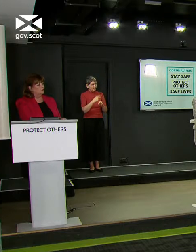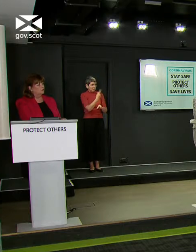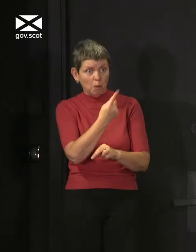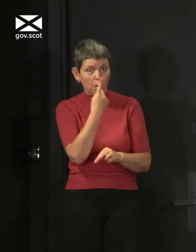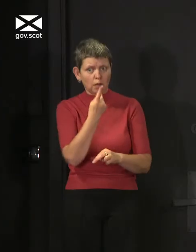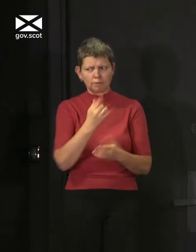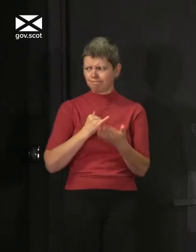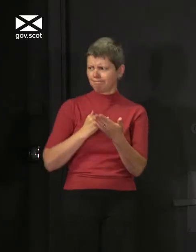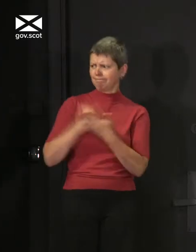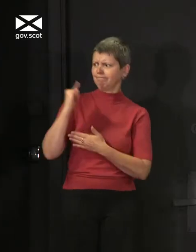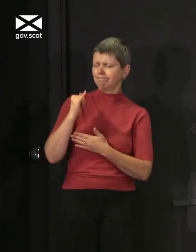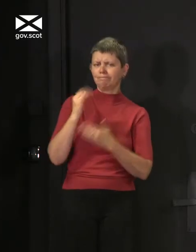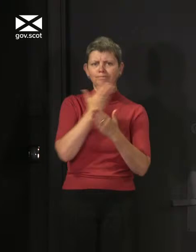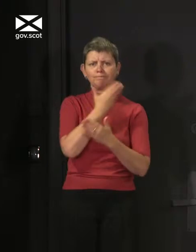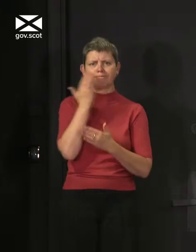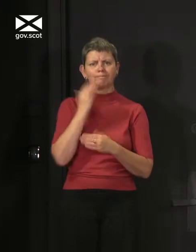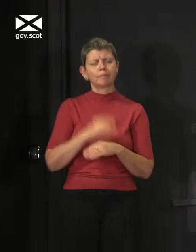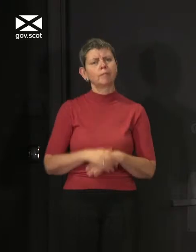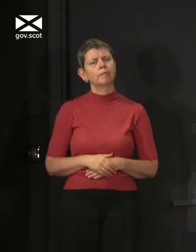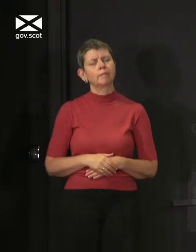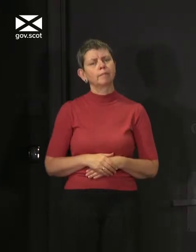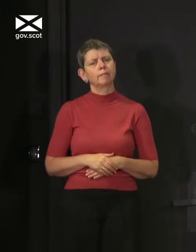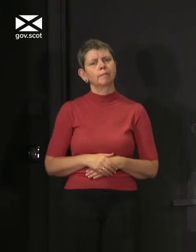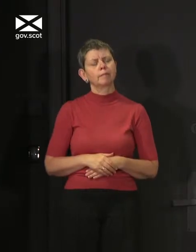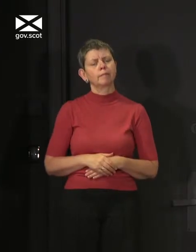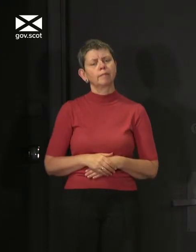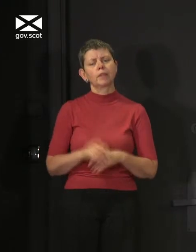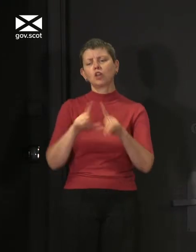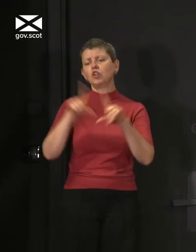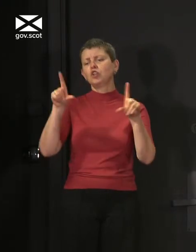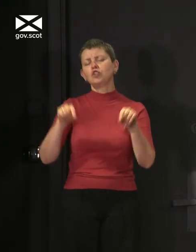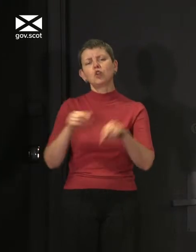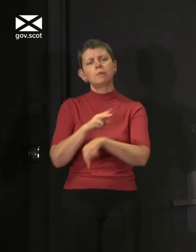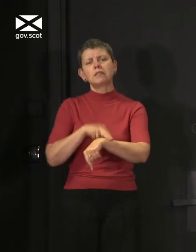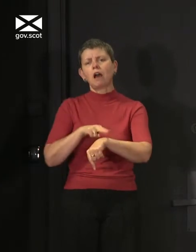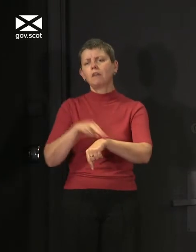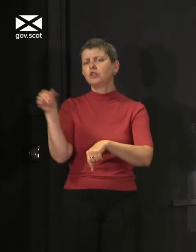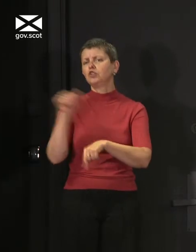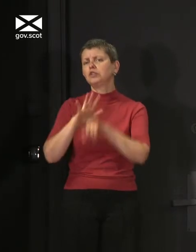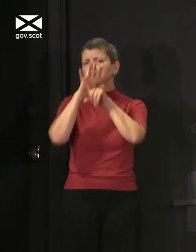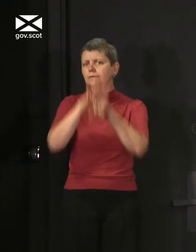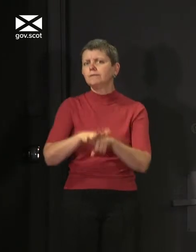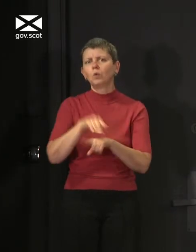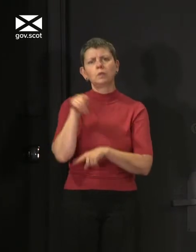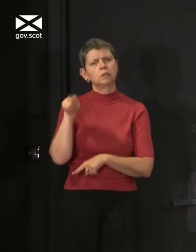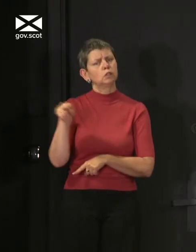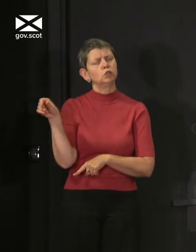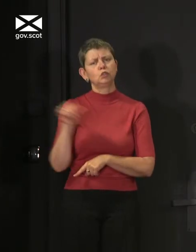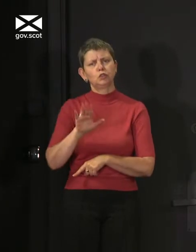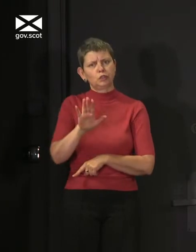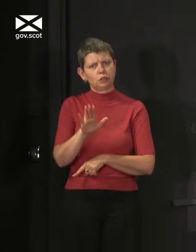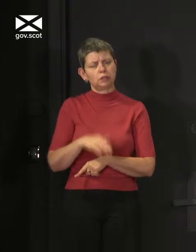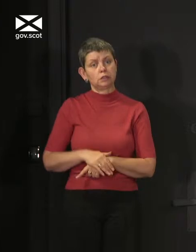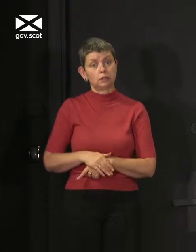It's not the role of a shop worker to enforce this. Now I know because I visited a shop